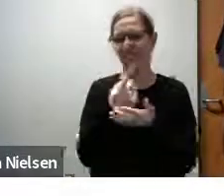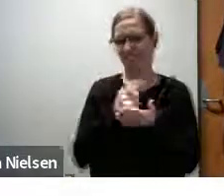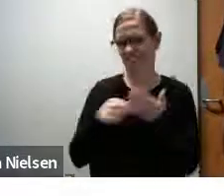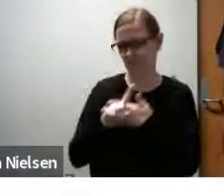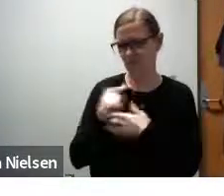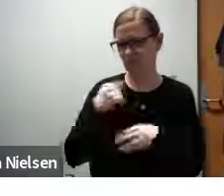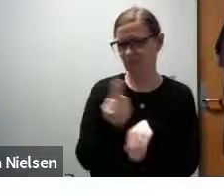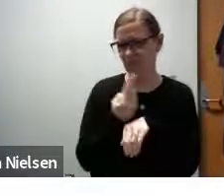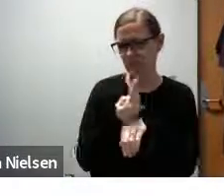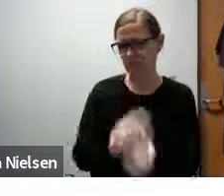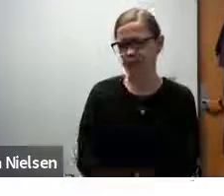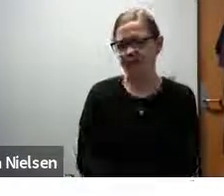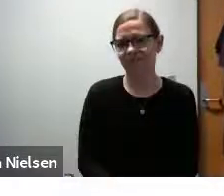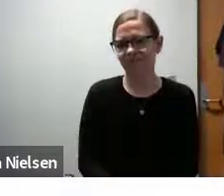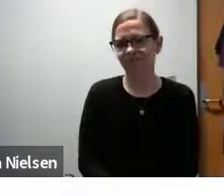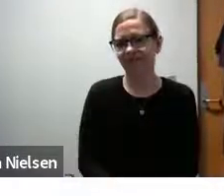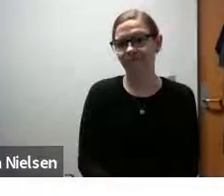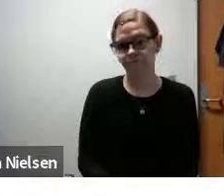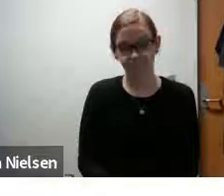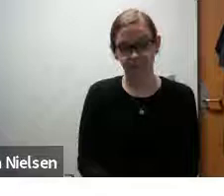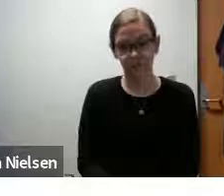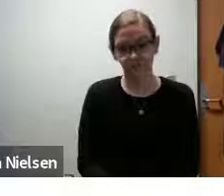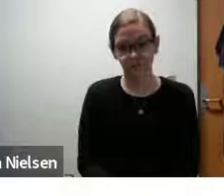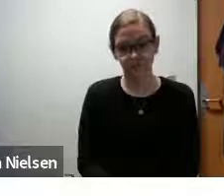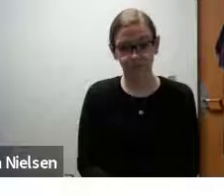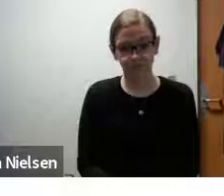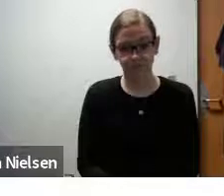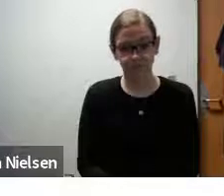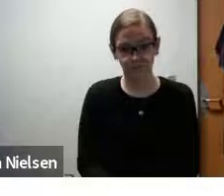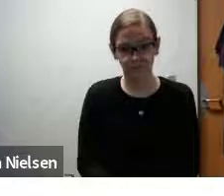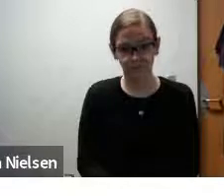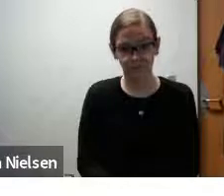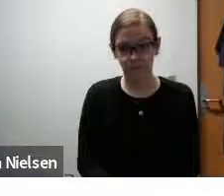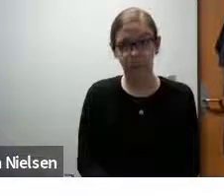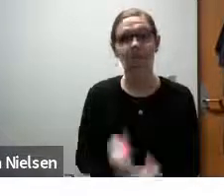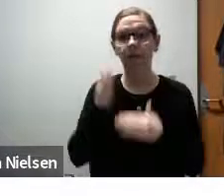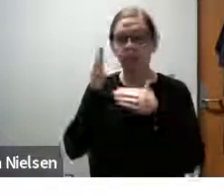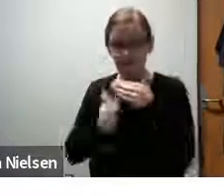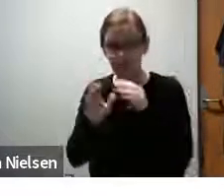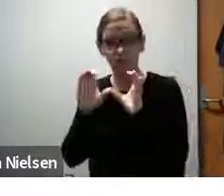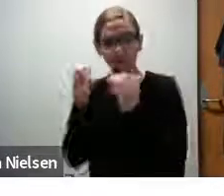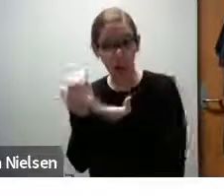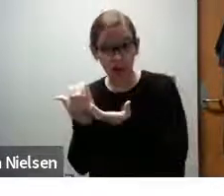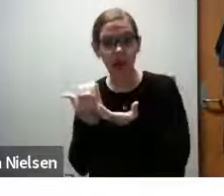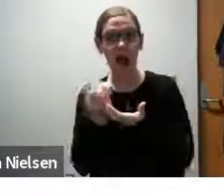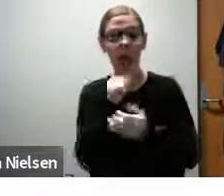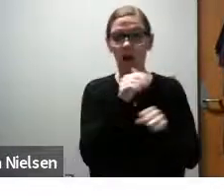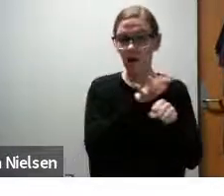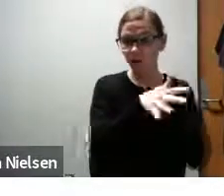Alright, so we have a couple that say at the end of class I'm not enough. So when you first log into